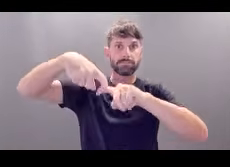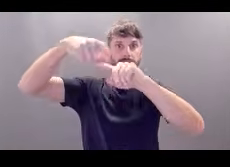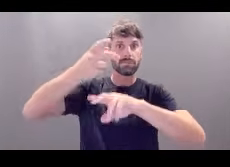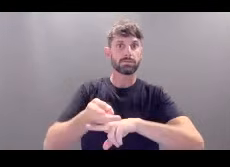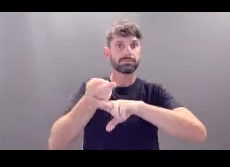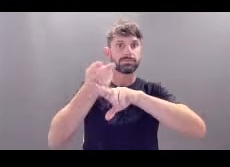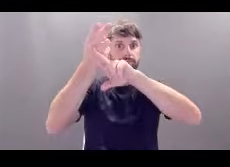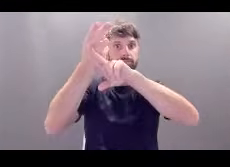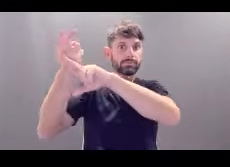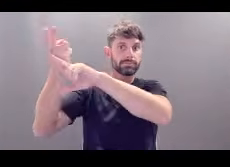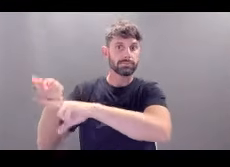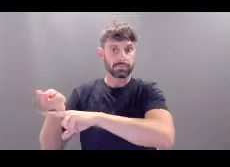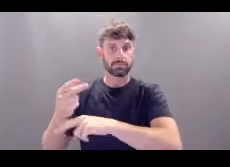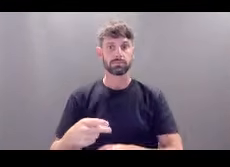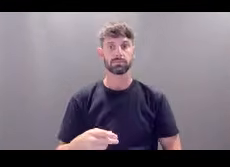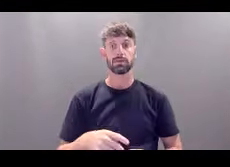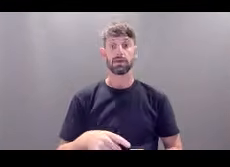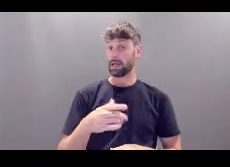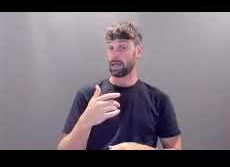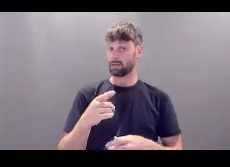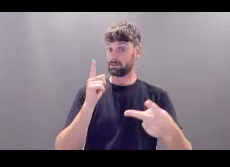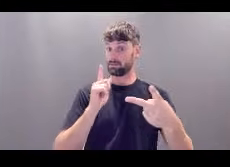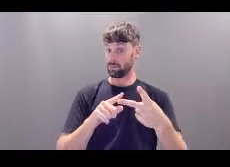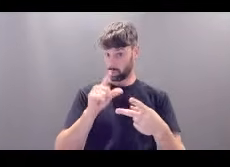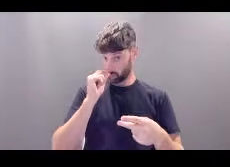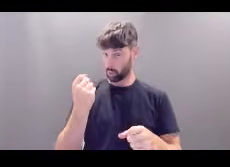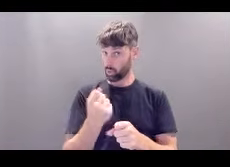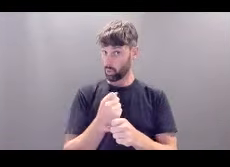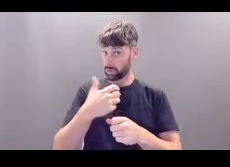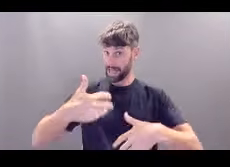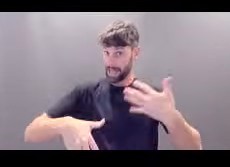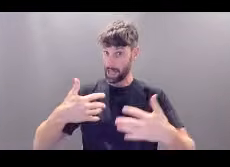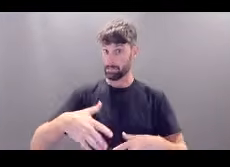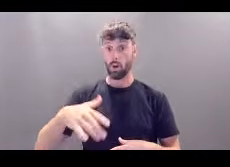a restrictive practice, or if it requires professional